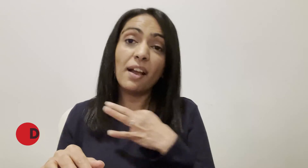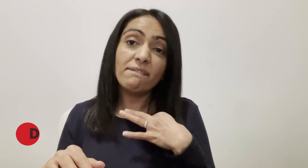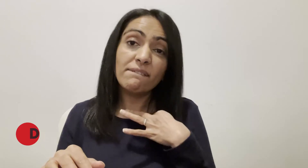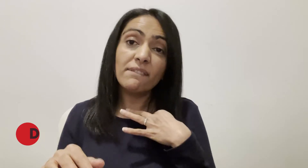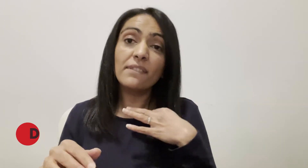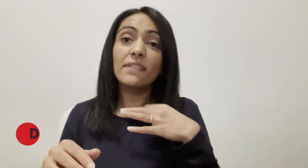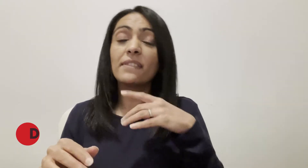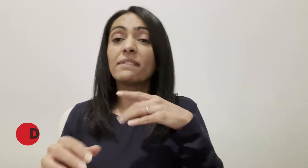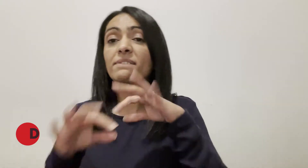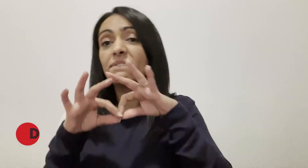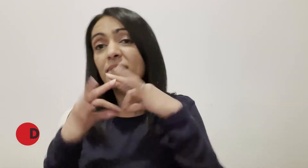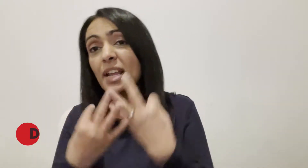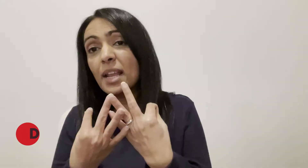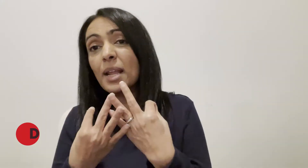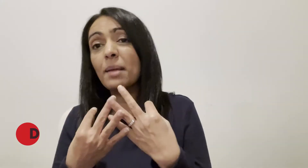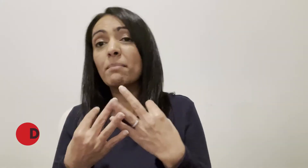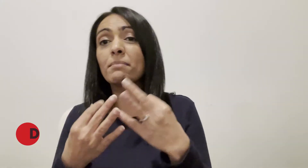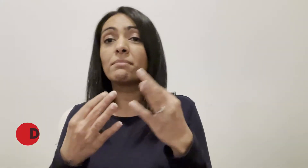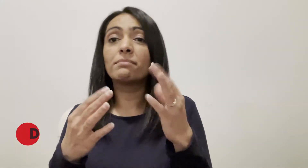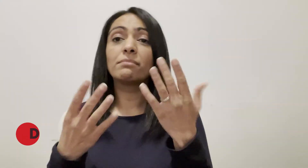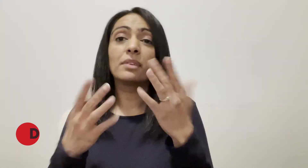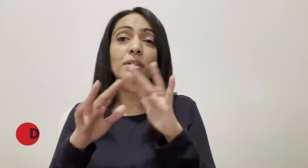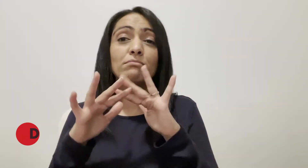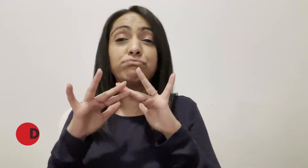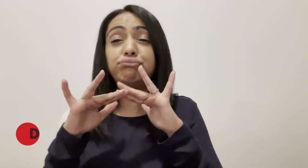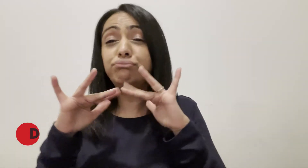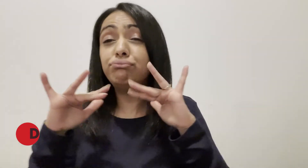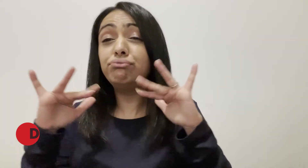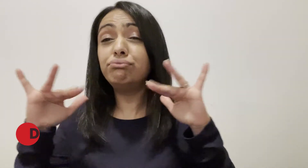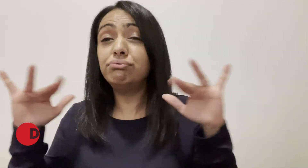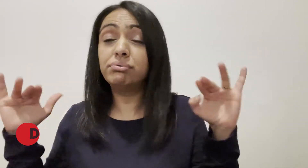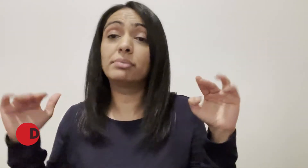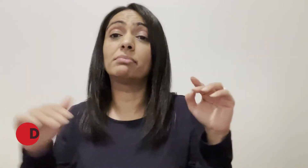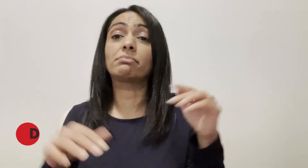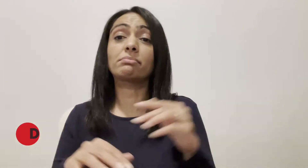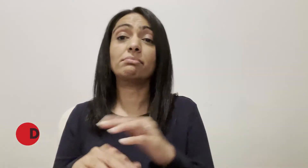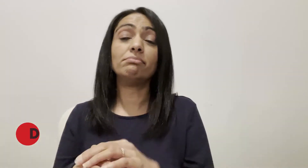staff members, families of diverse communities.